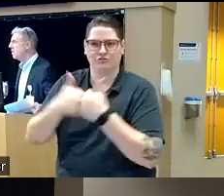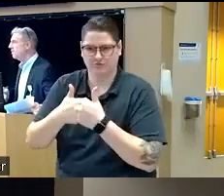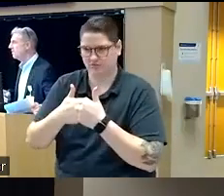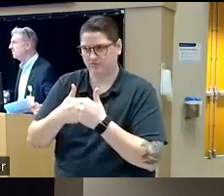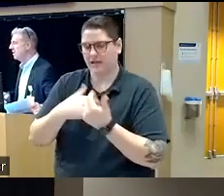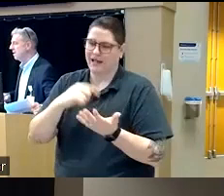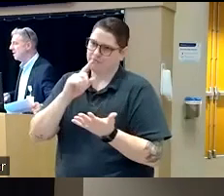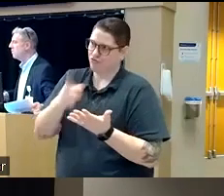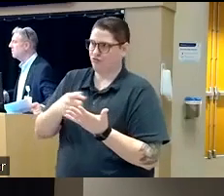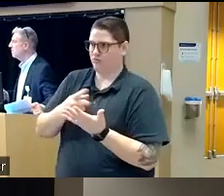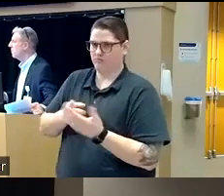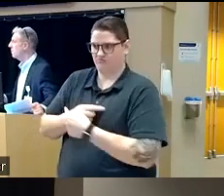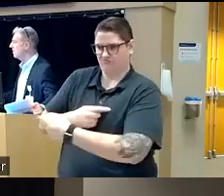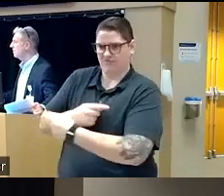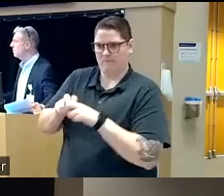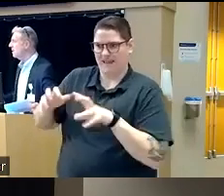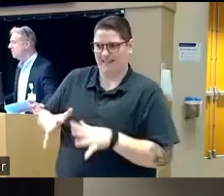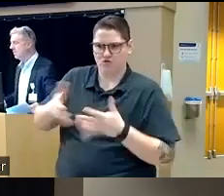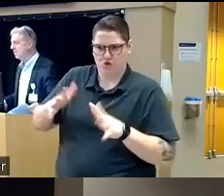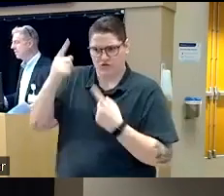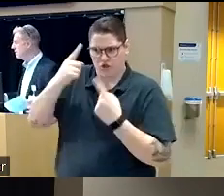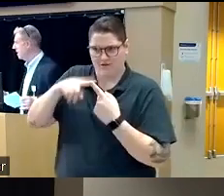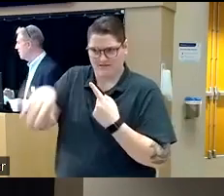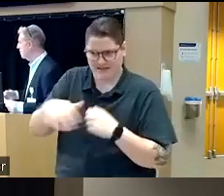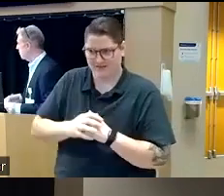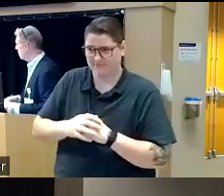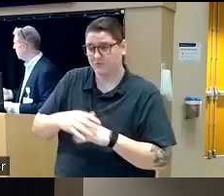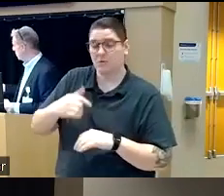thought about this a couple things come to mind for me with the collaborative program